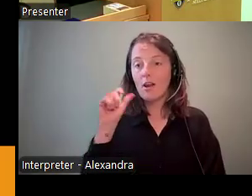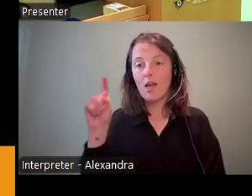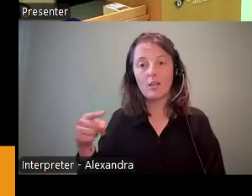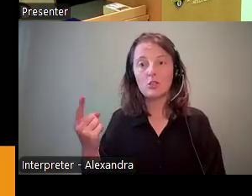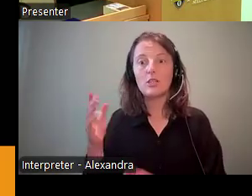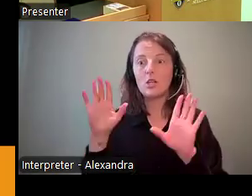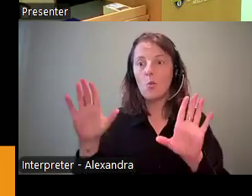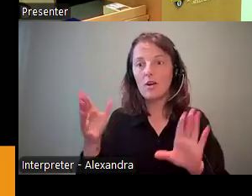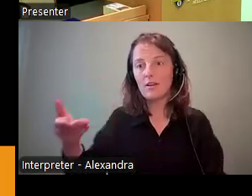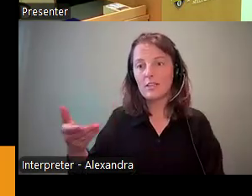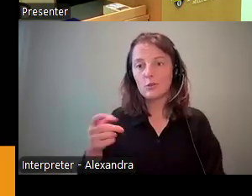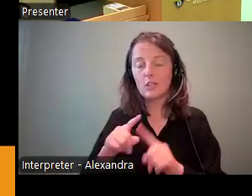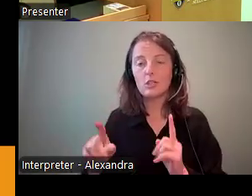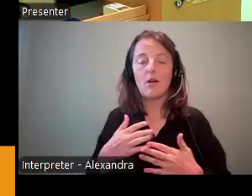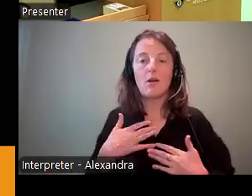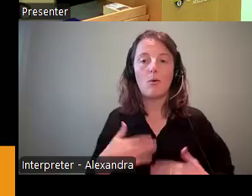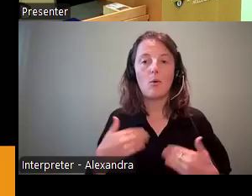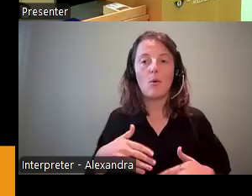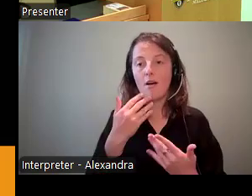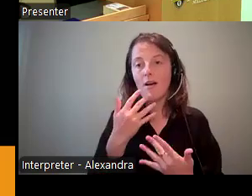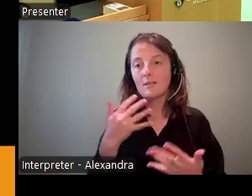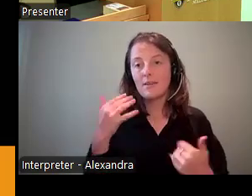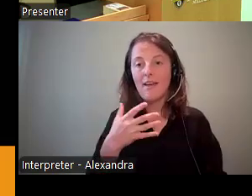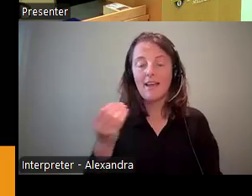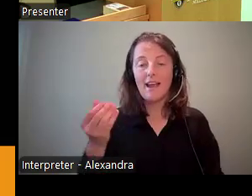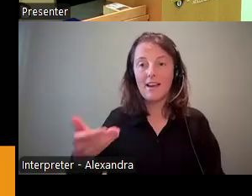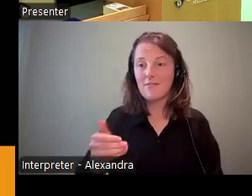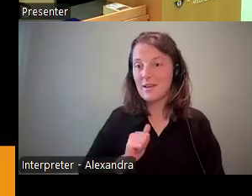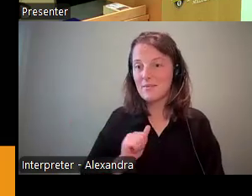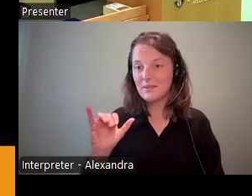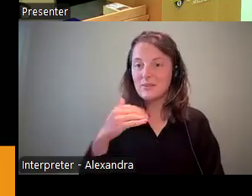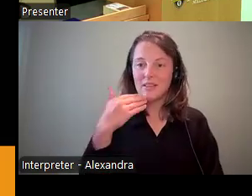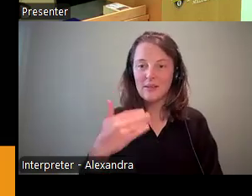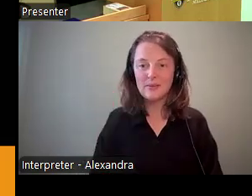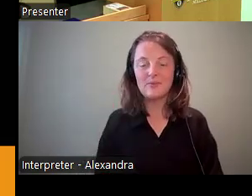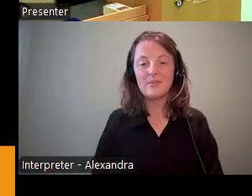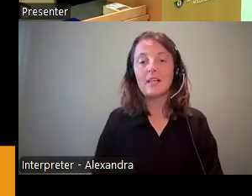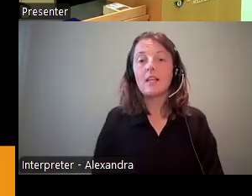splendid hospitality and the invitation itself. Thank you. Thank you. Well,